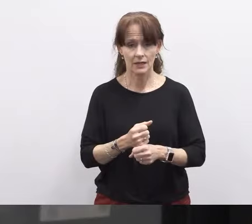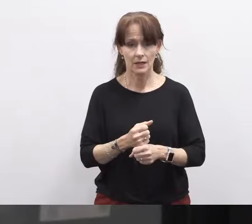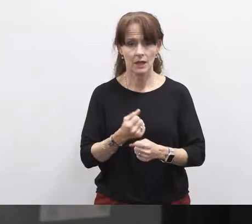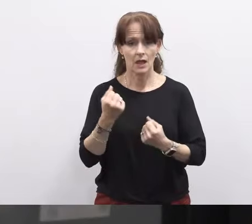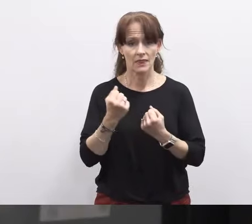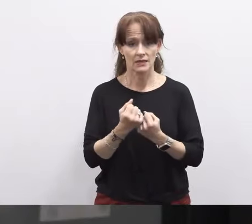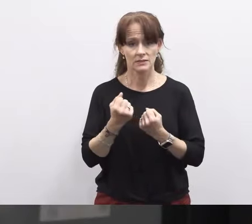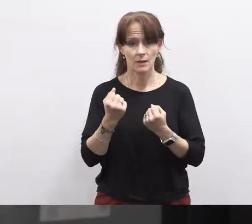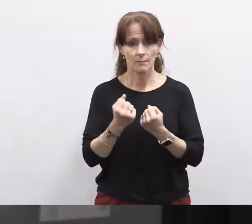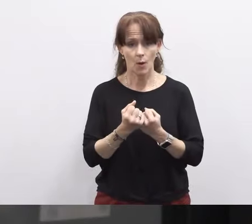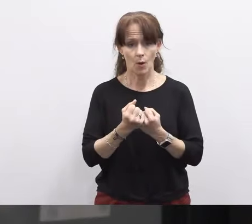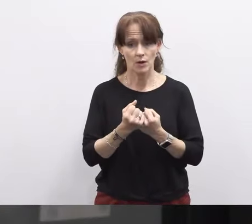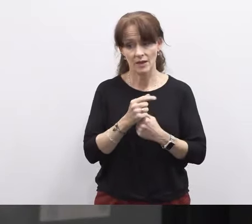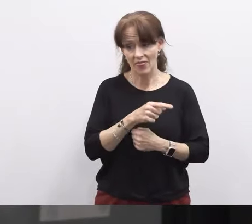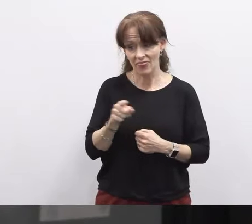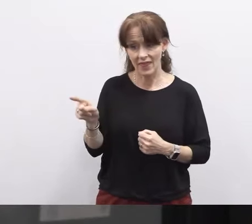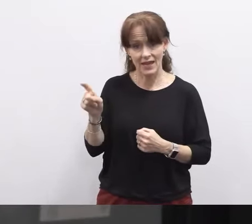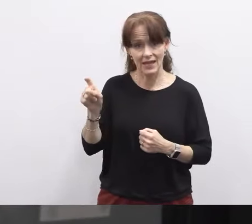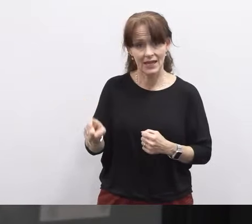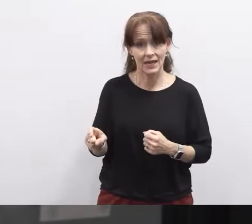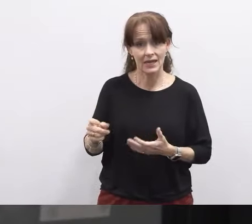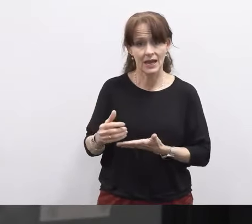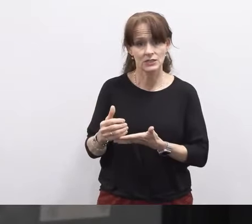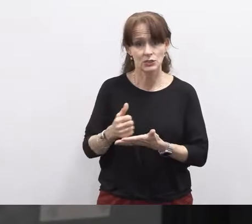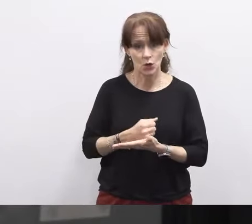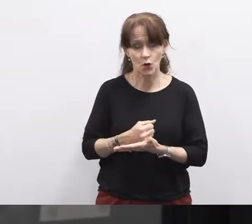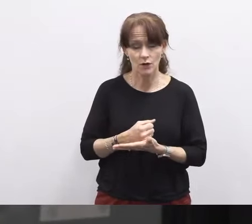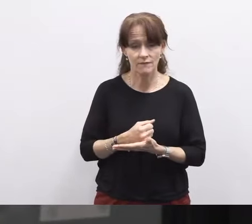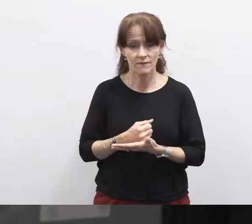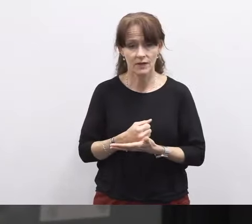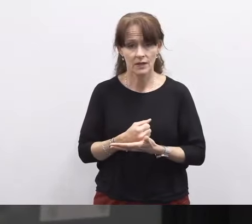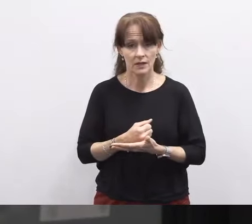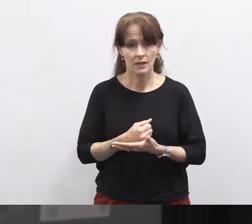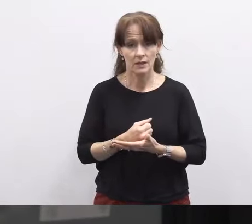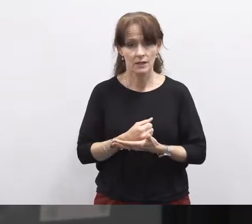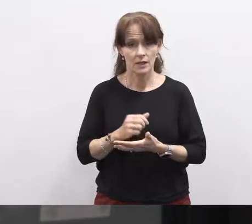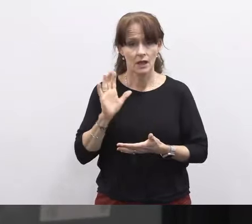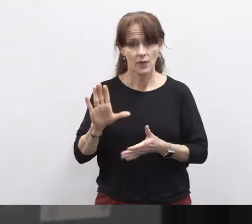that they need and deserve in their classrooms